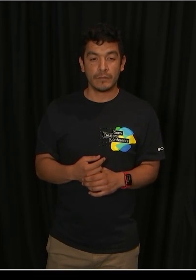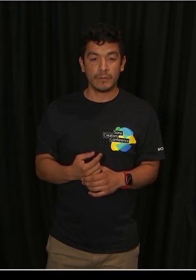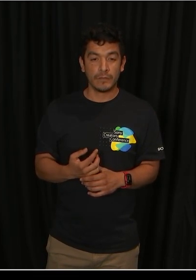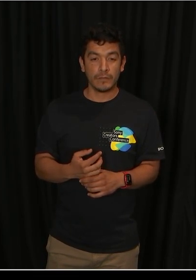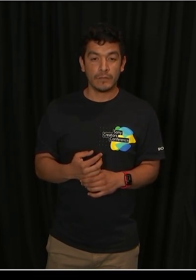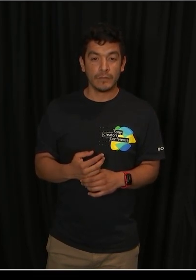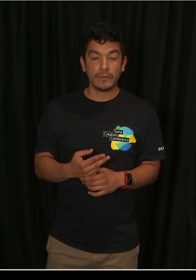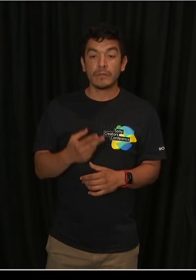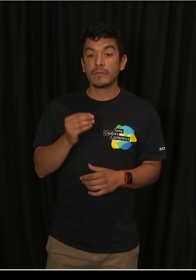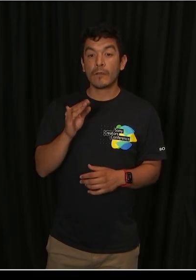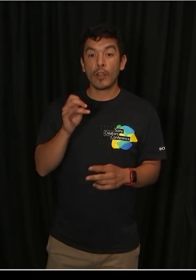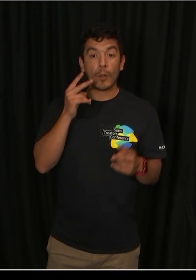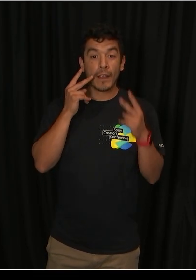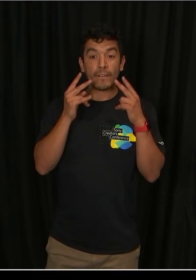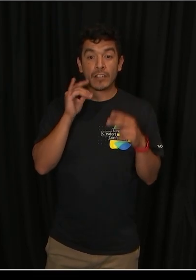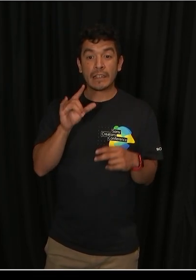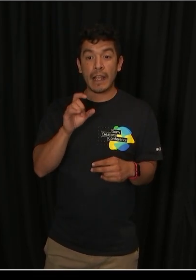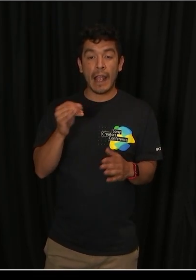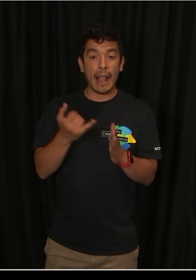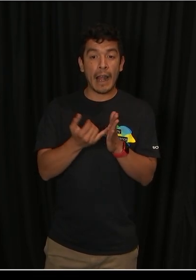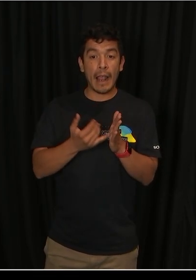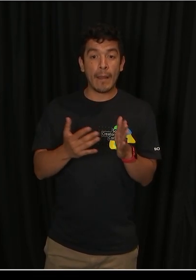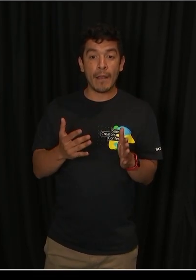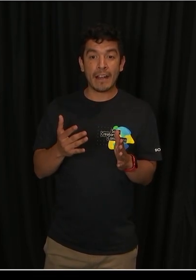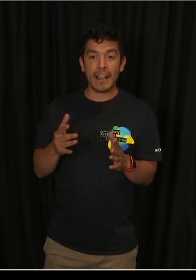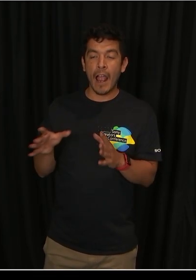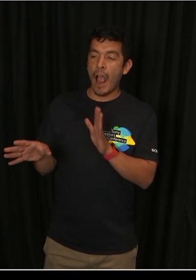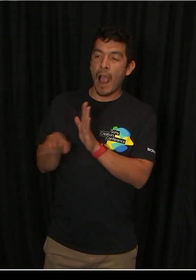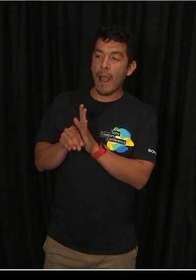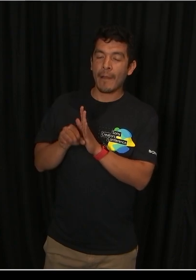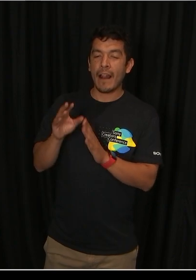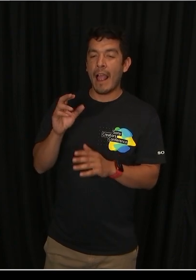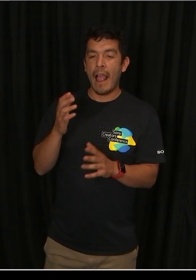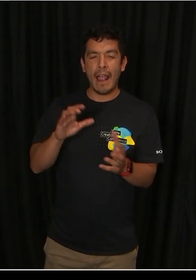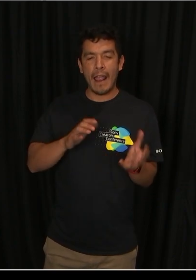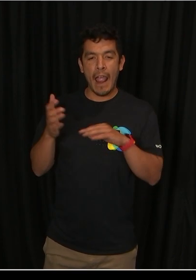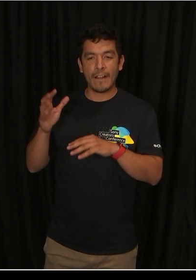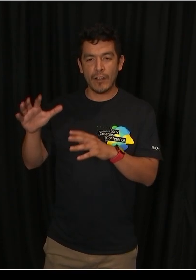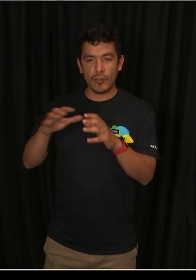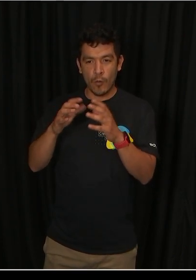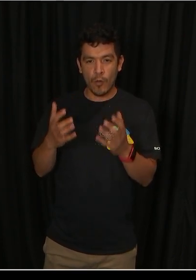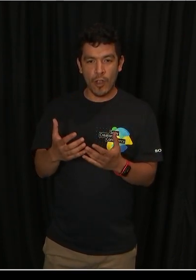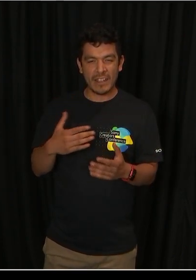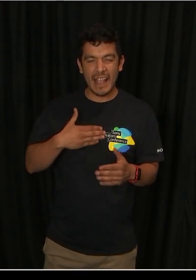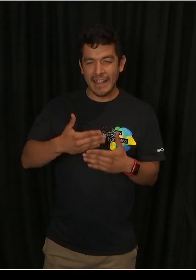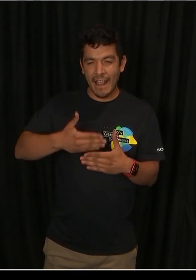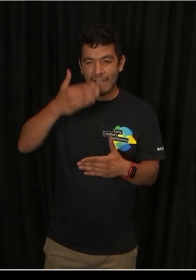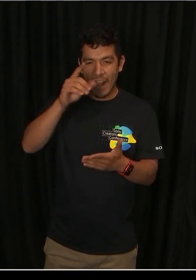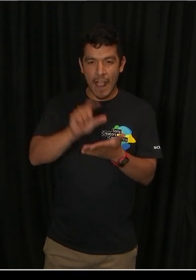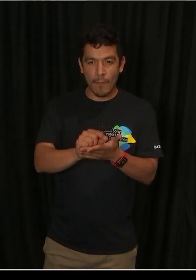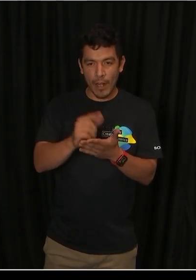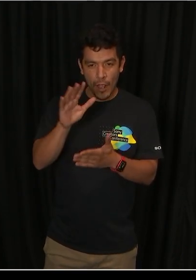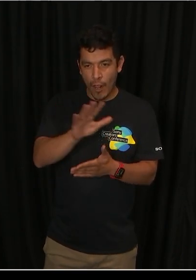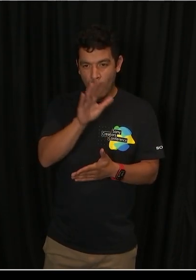Hobie's visual style and animation mimic the chaos of his world. He has a flat printed look with constantly changing colors and textures.